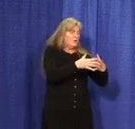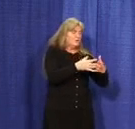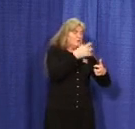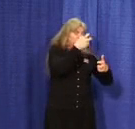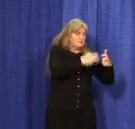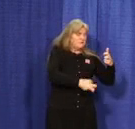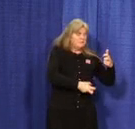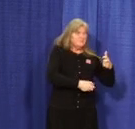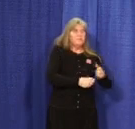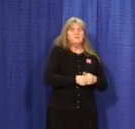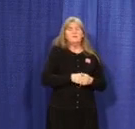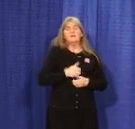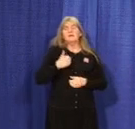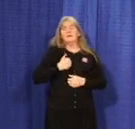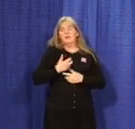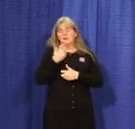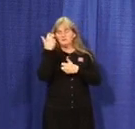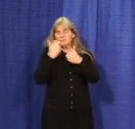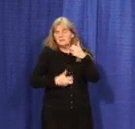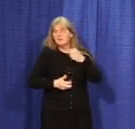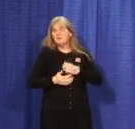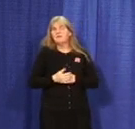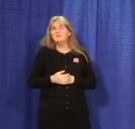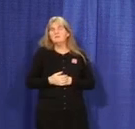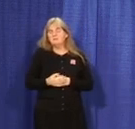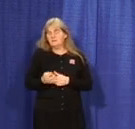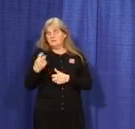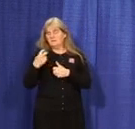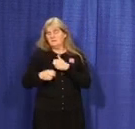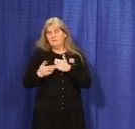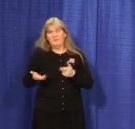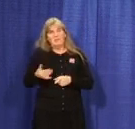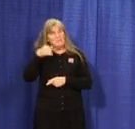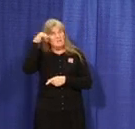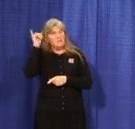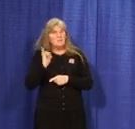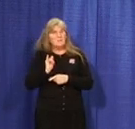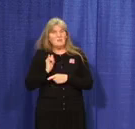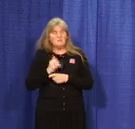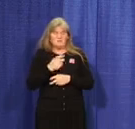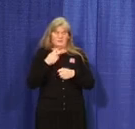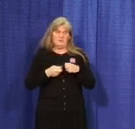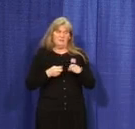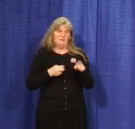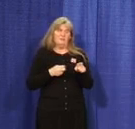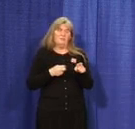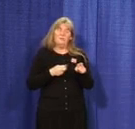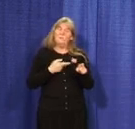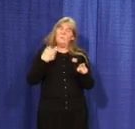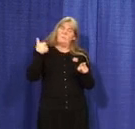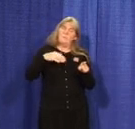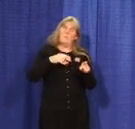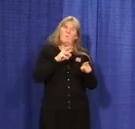difficult for Canada, difficult for Yukon, and difficult most especially for the beautiful